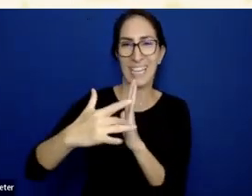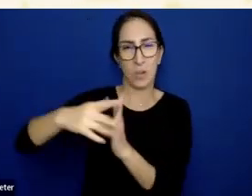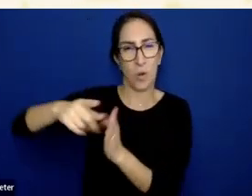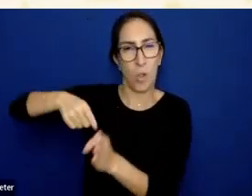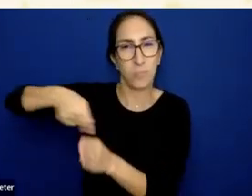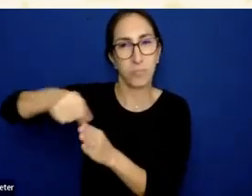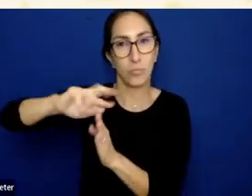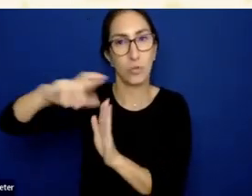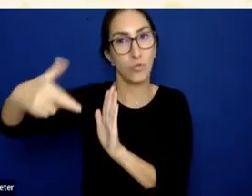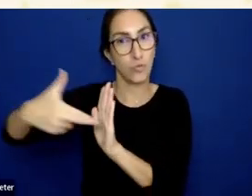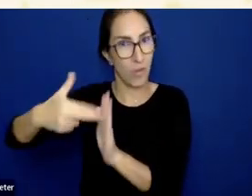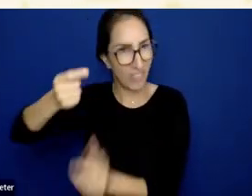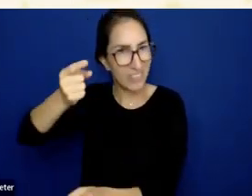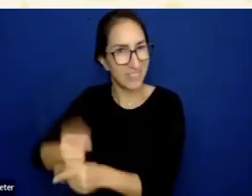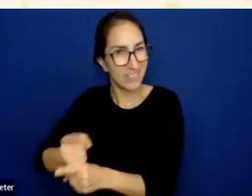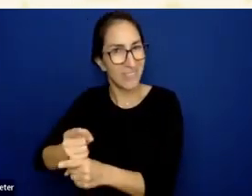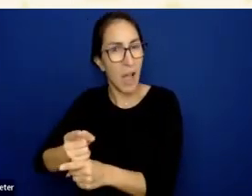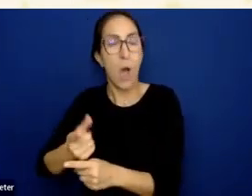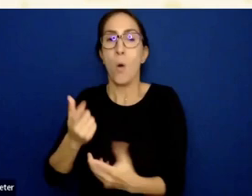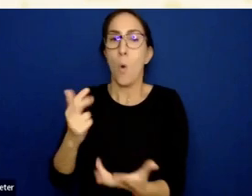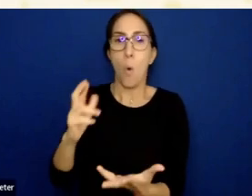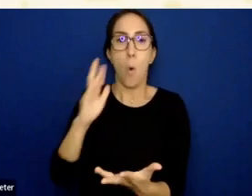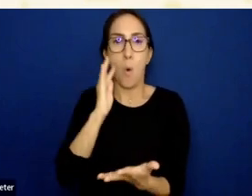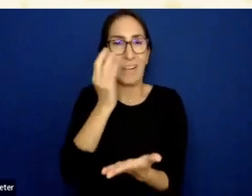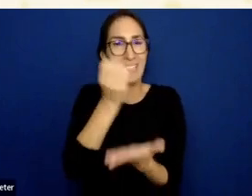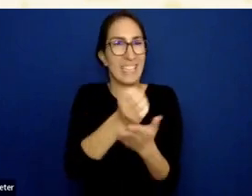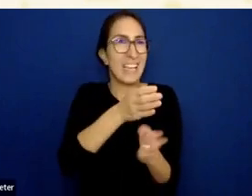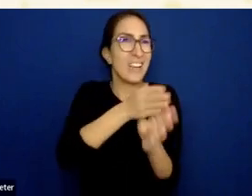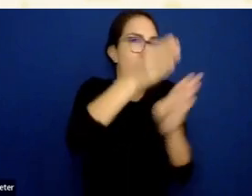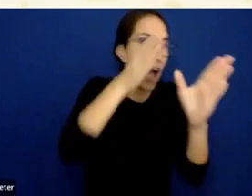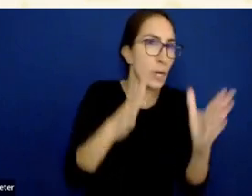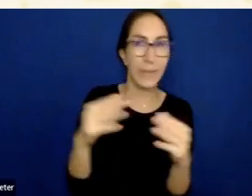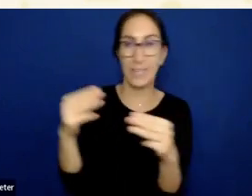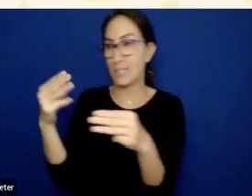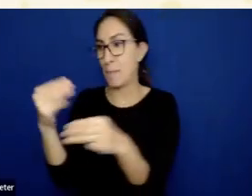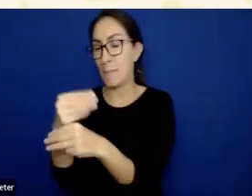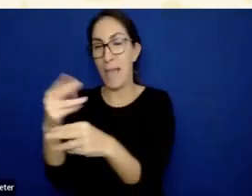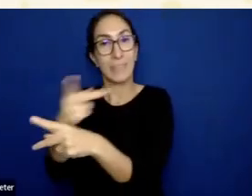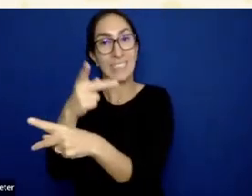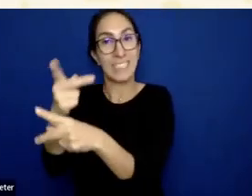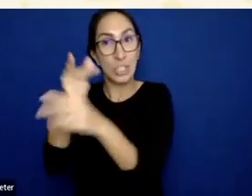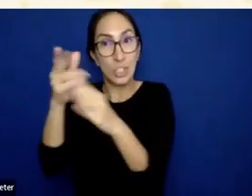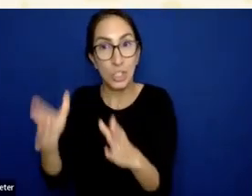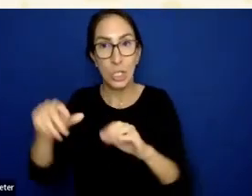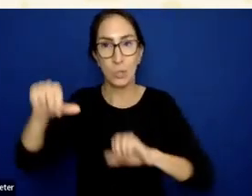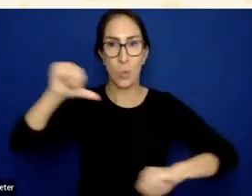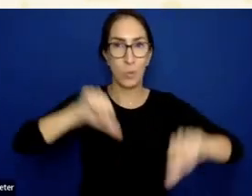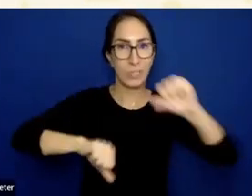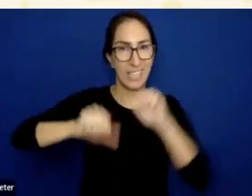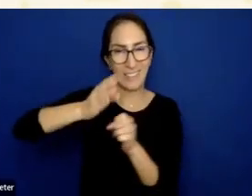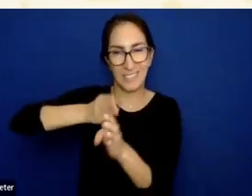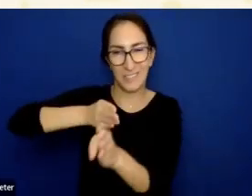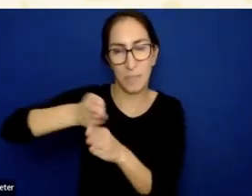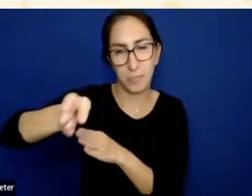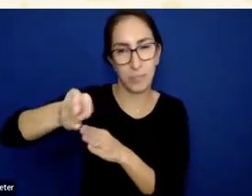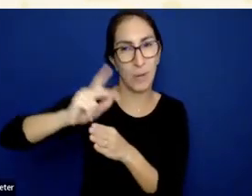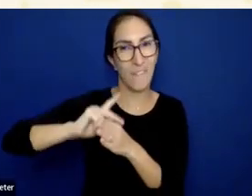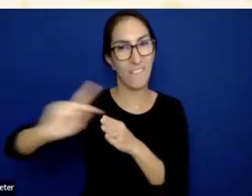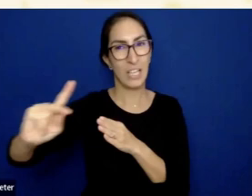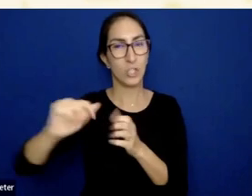Or those are economists or mathematicians or, like, scientific researchers, right?